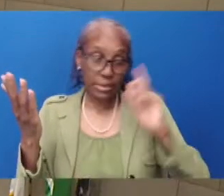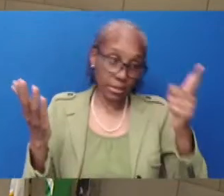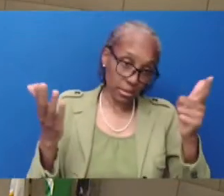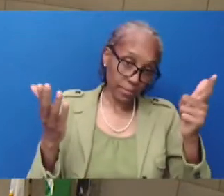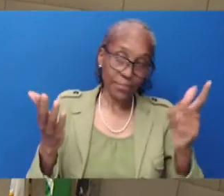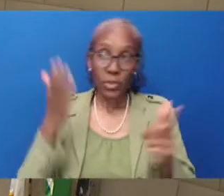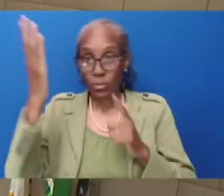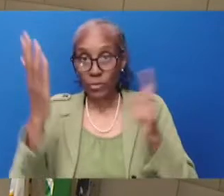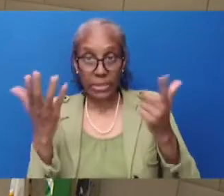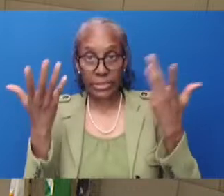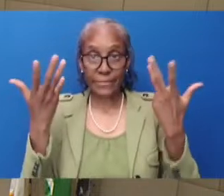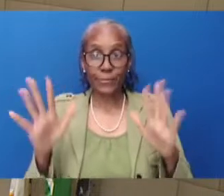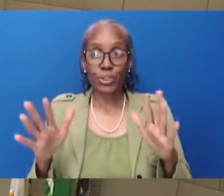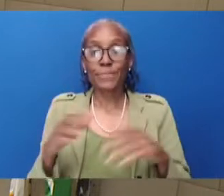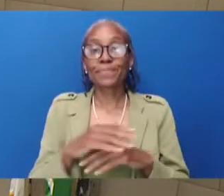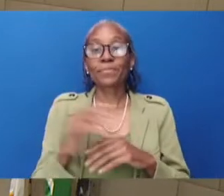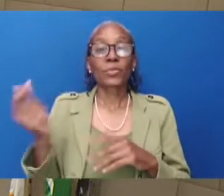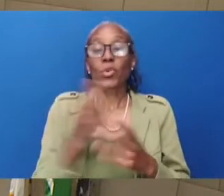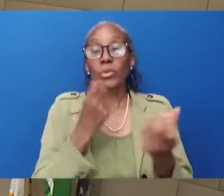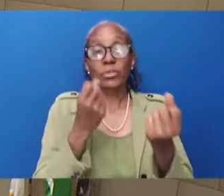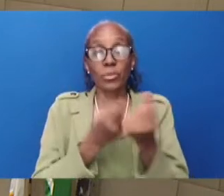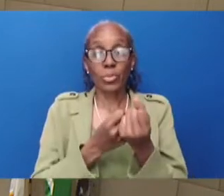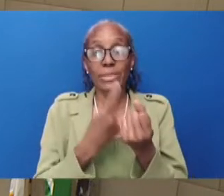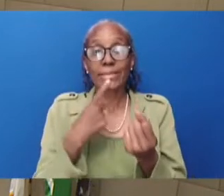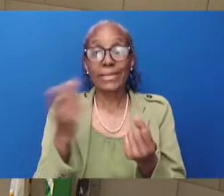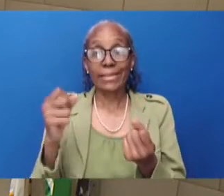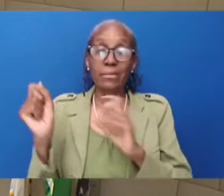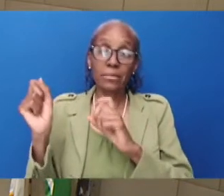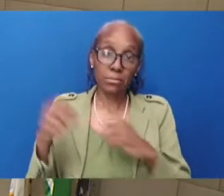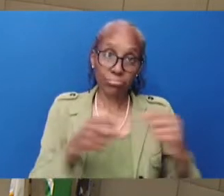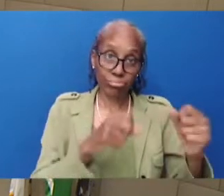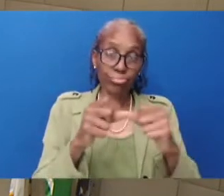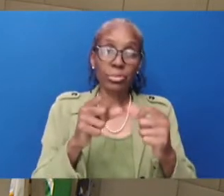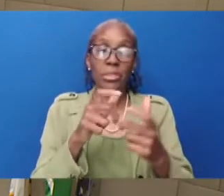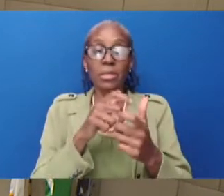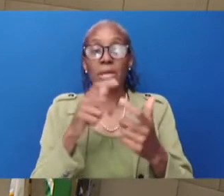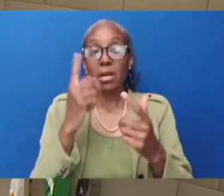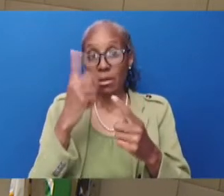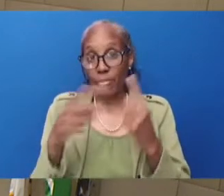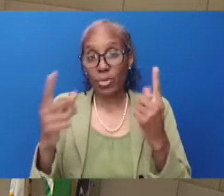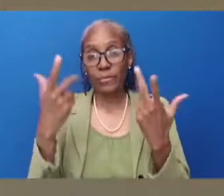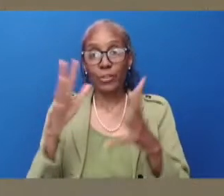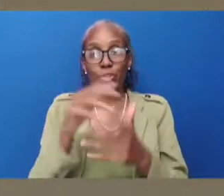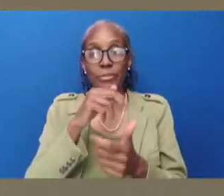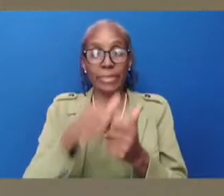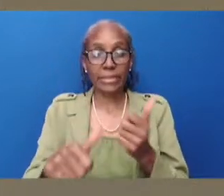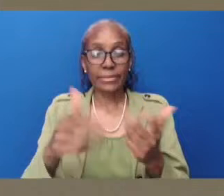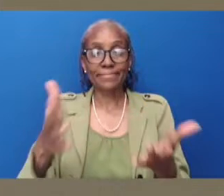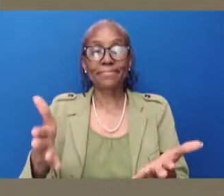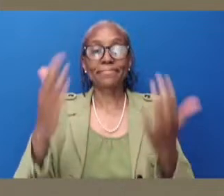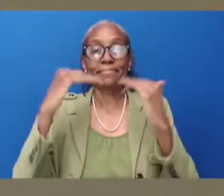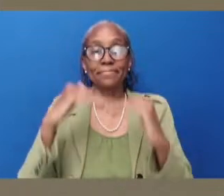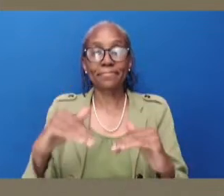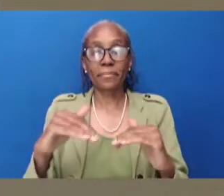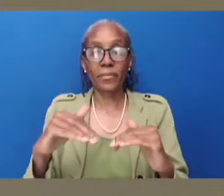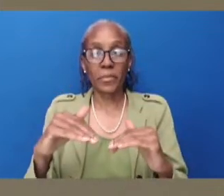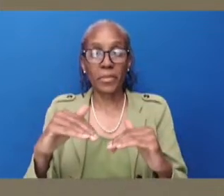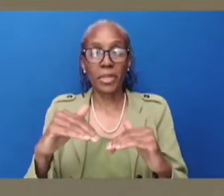BELOW. SO MOVED. SECOND. MOVED AND SECONDED.